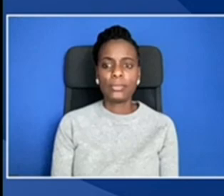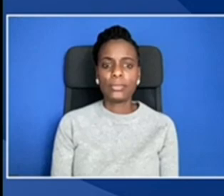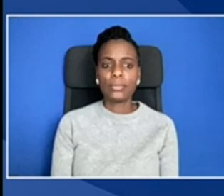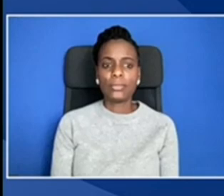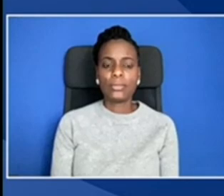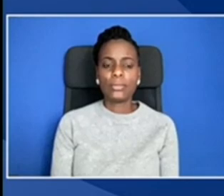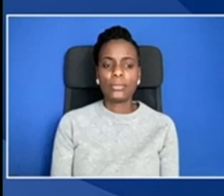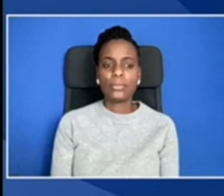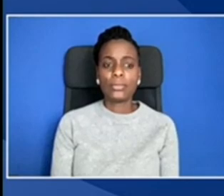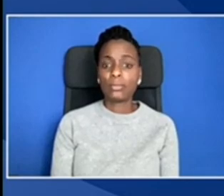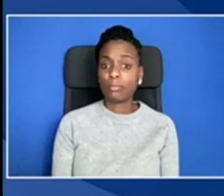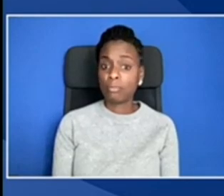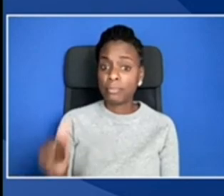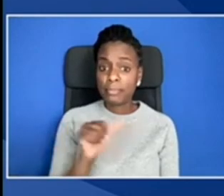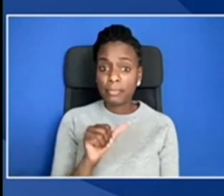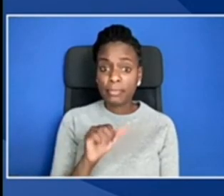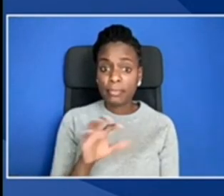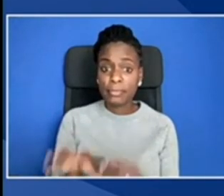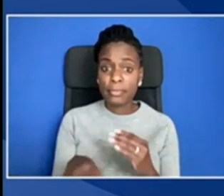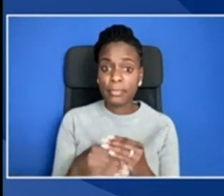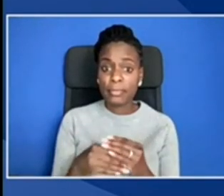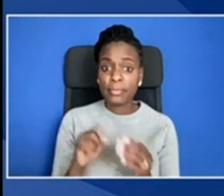Anything else to add to this question before I move on?